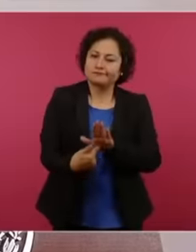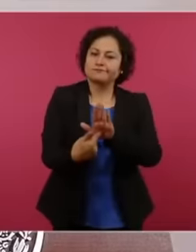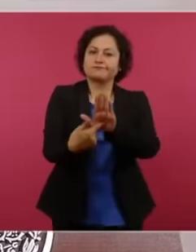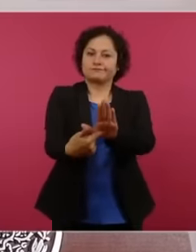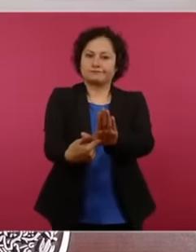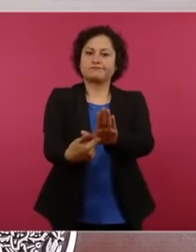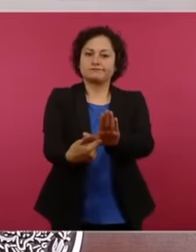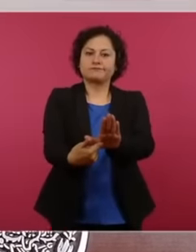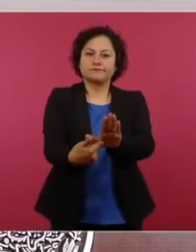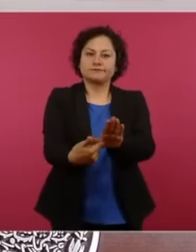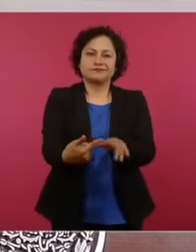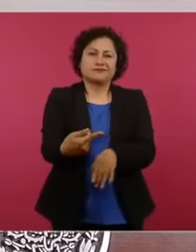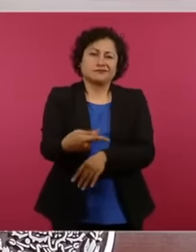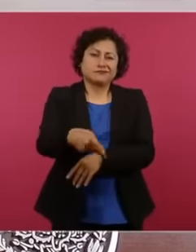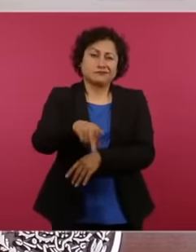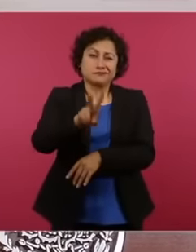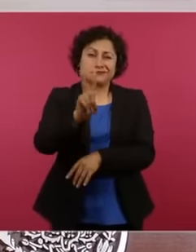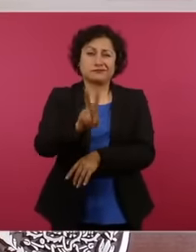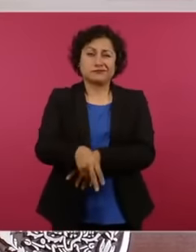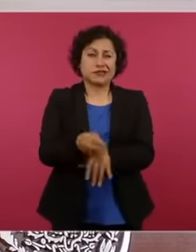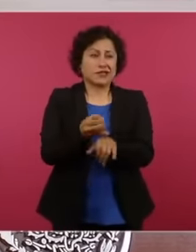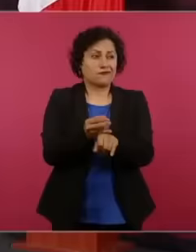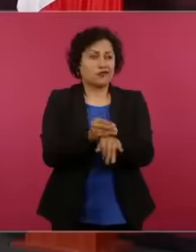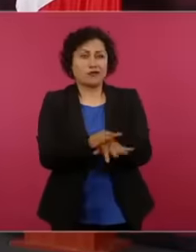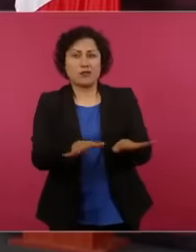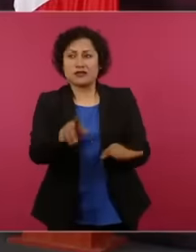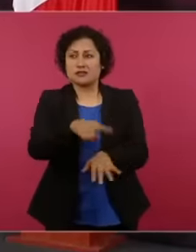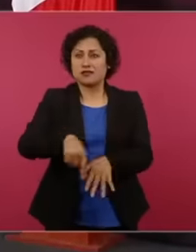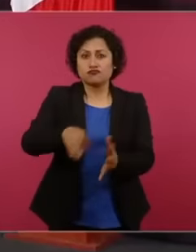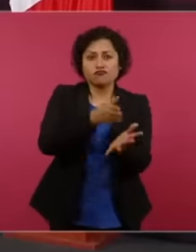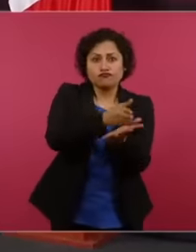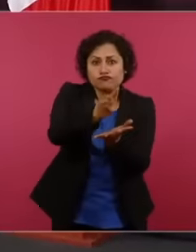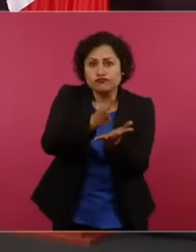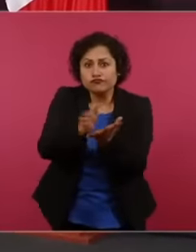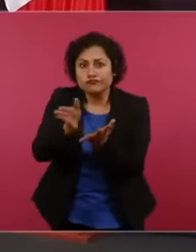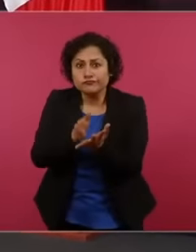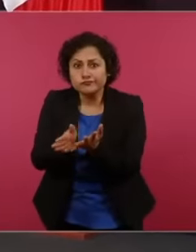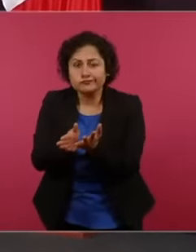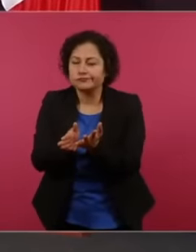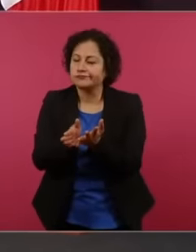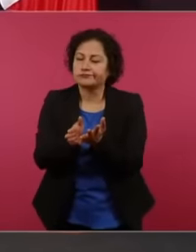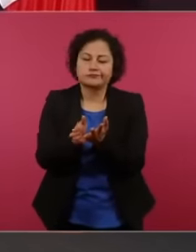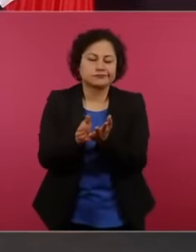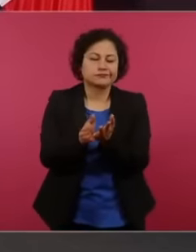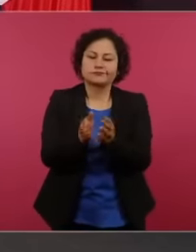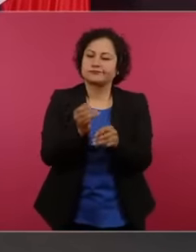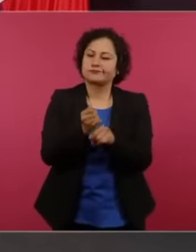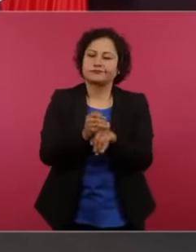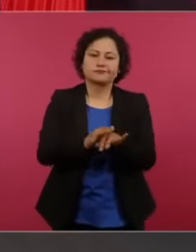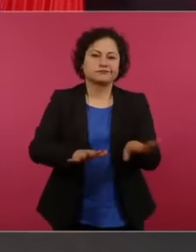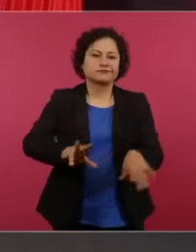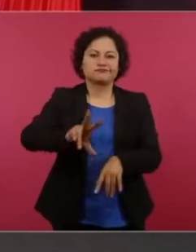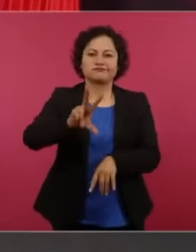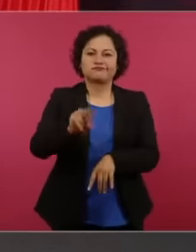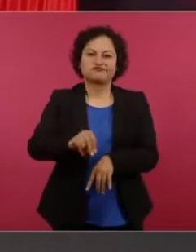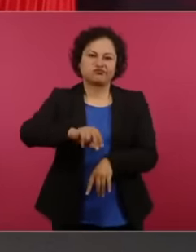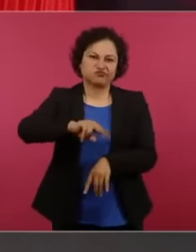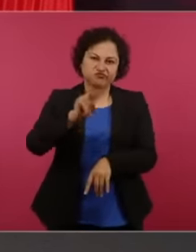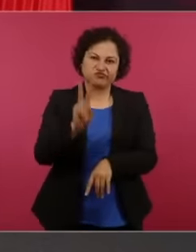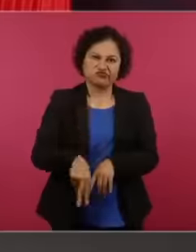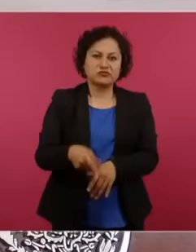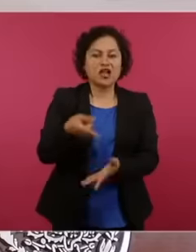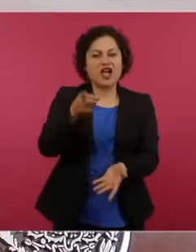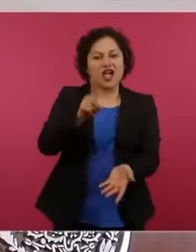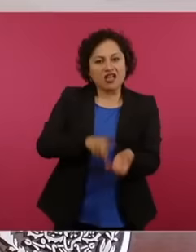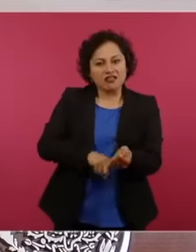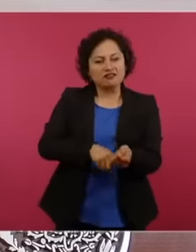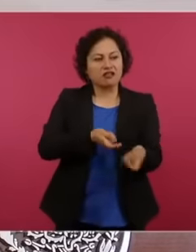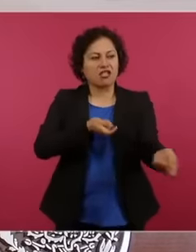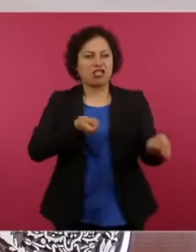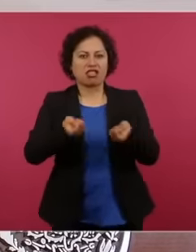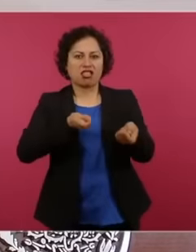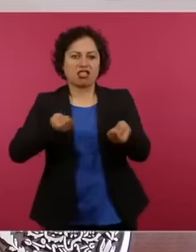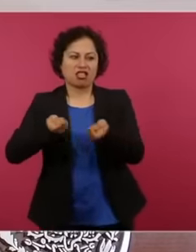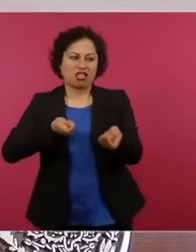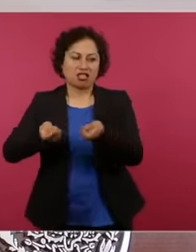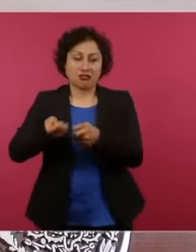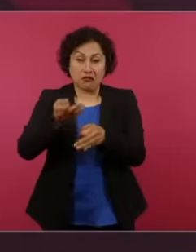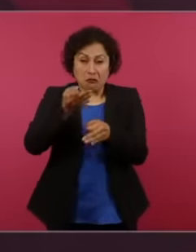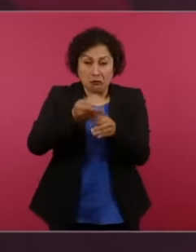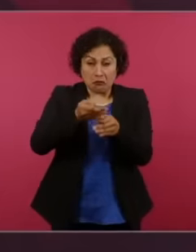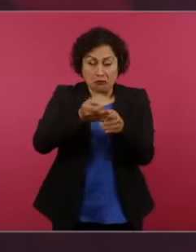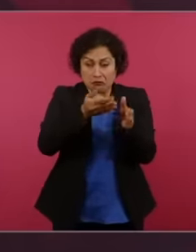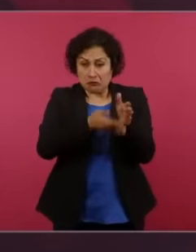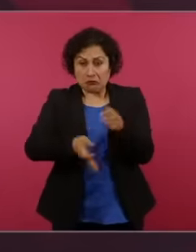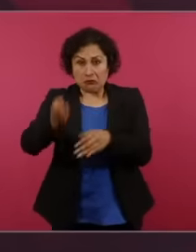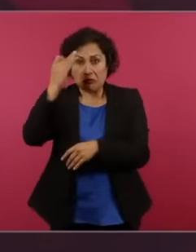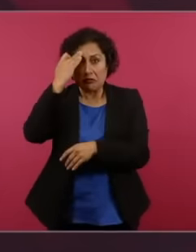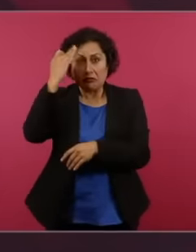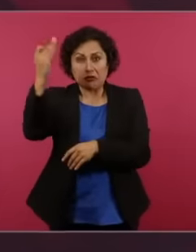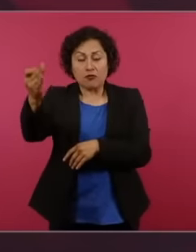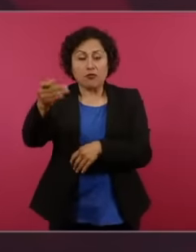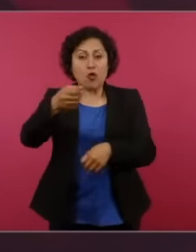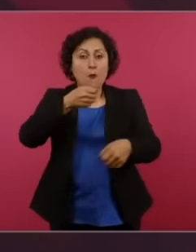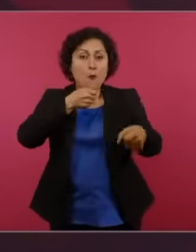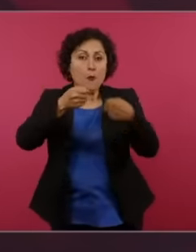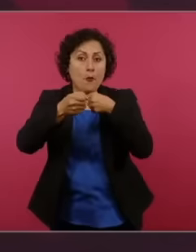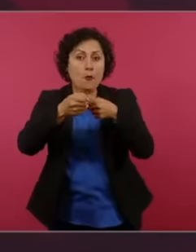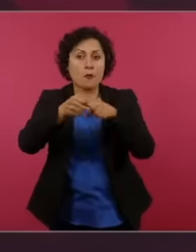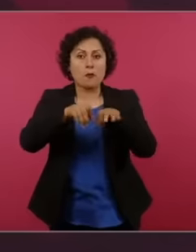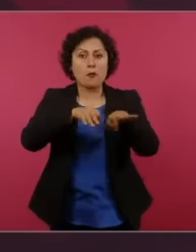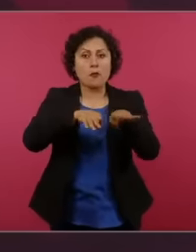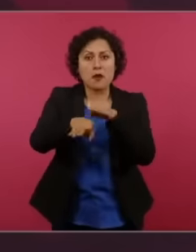we are living in. The worst moment for the press in Mexico since the time of President